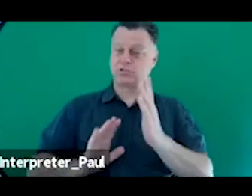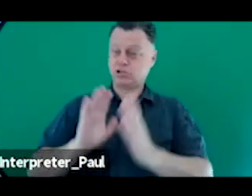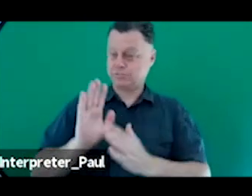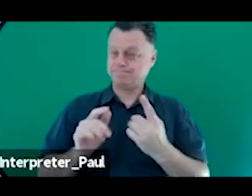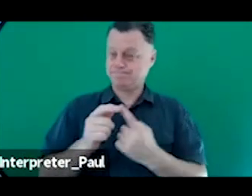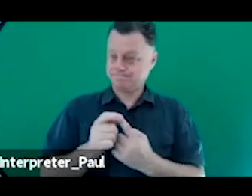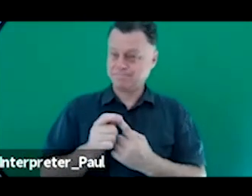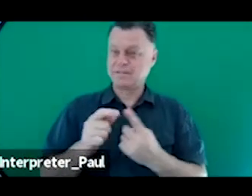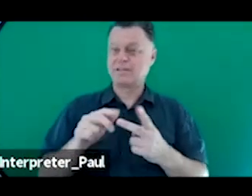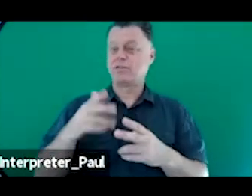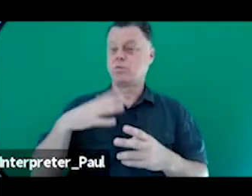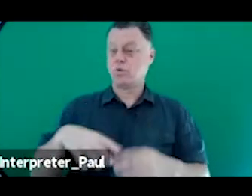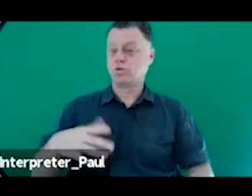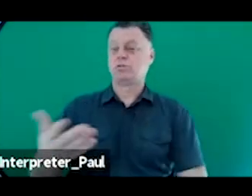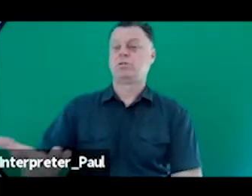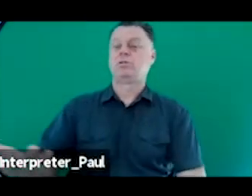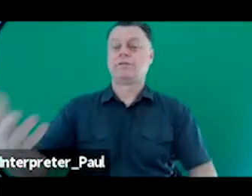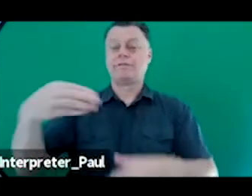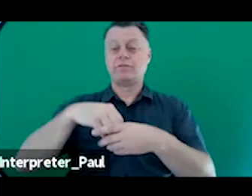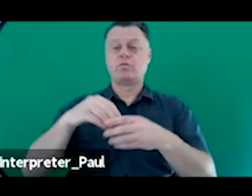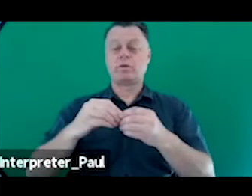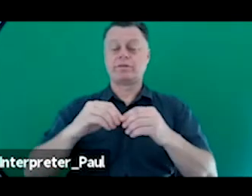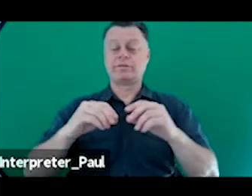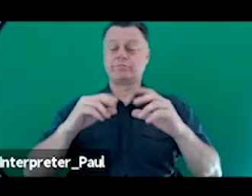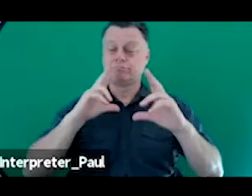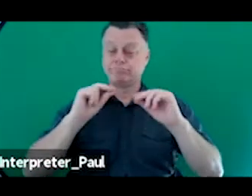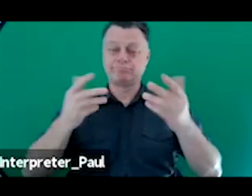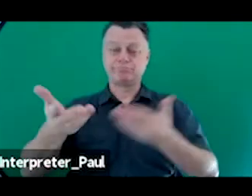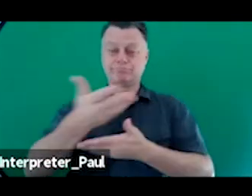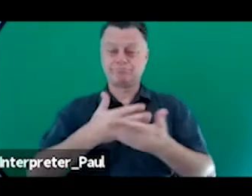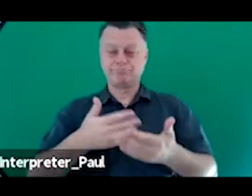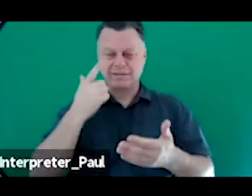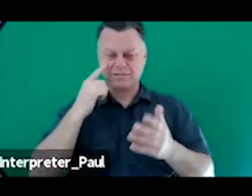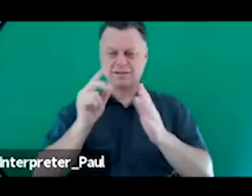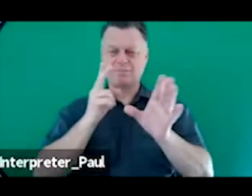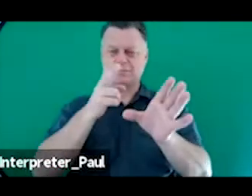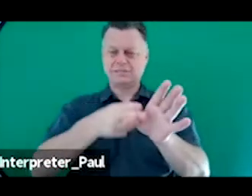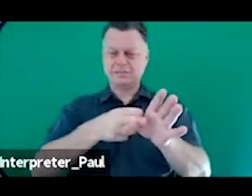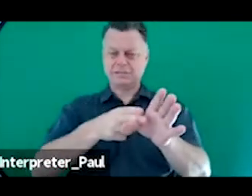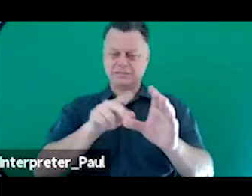would like to be part of the audio conversation, please go under “participants” and use the raised